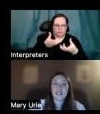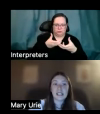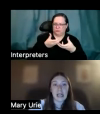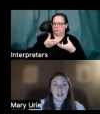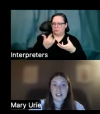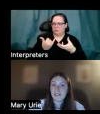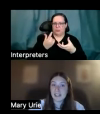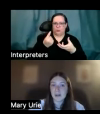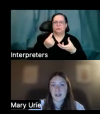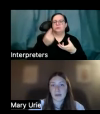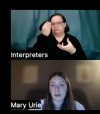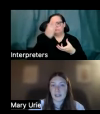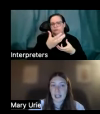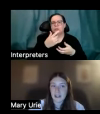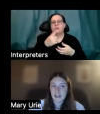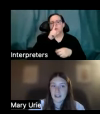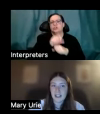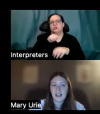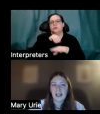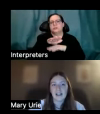send a calendar invite, so it's on both of your calendars, and